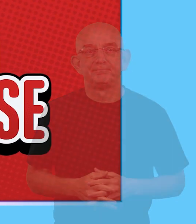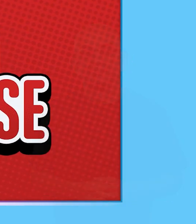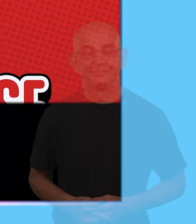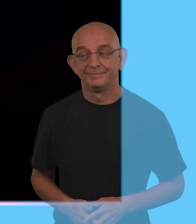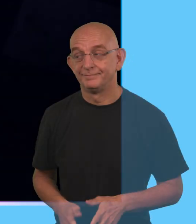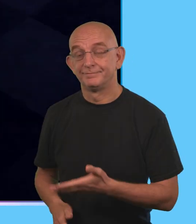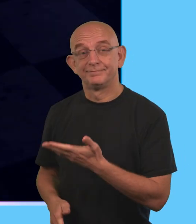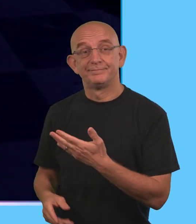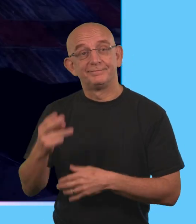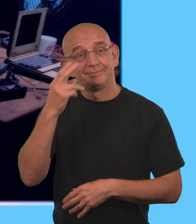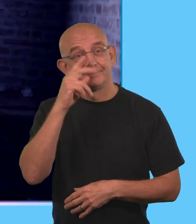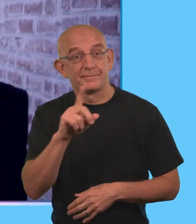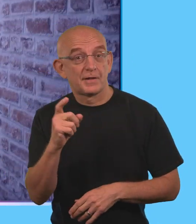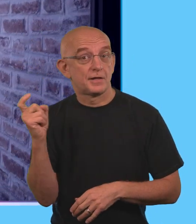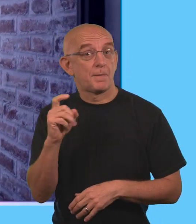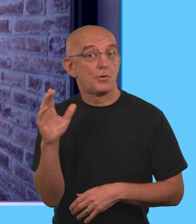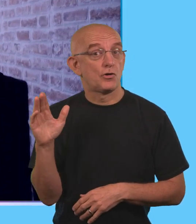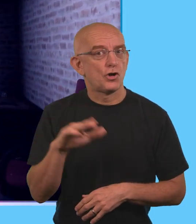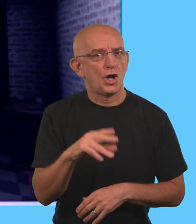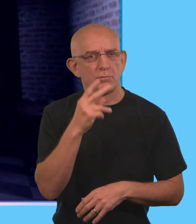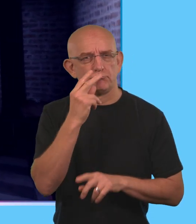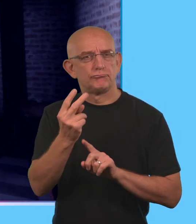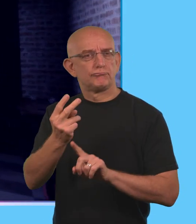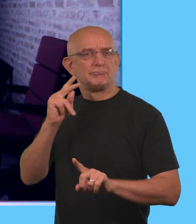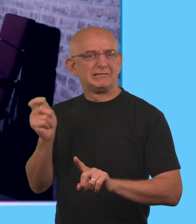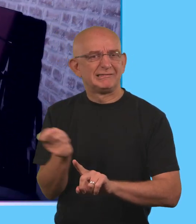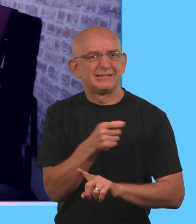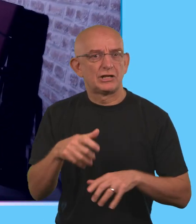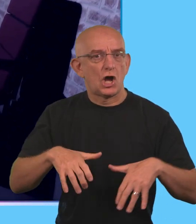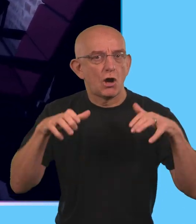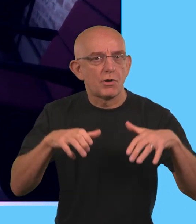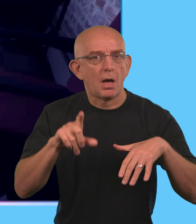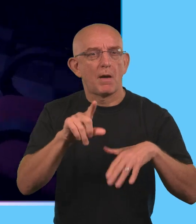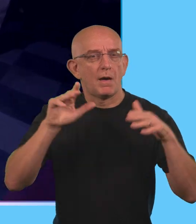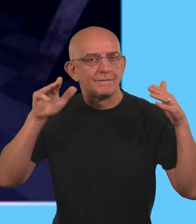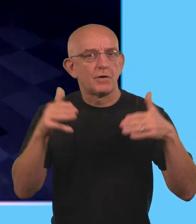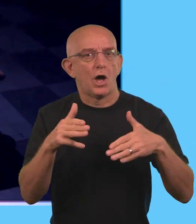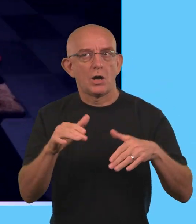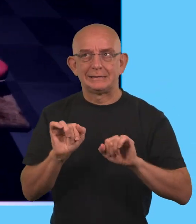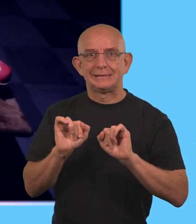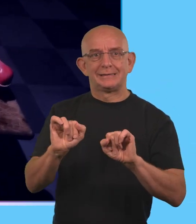This is Coming Home, a retro slasher horror game with a focus on home defense.